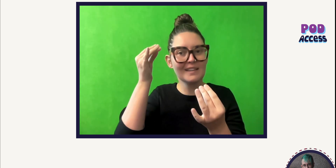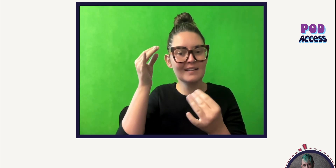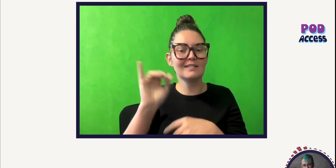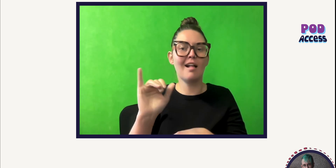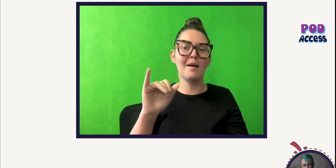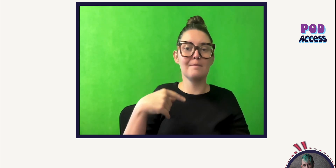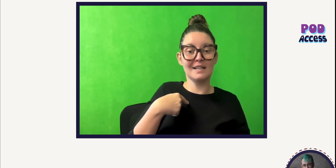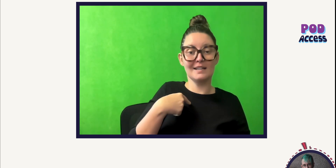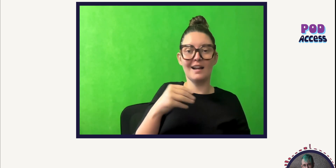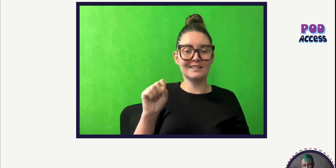Like with me and Sam.